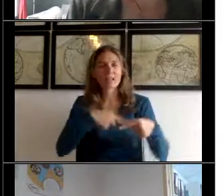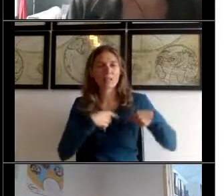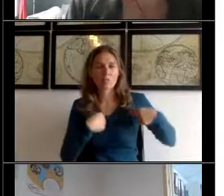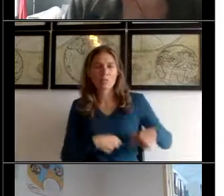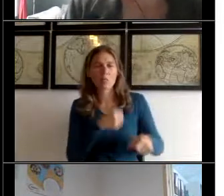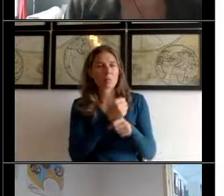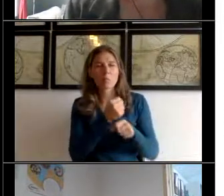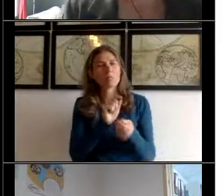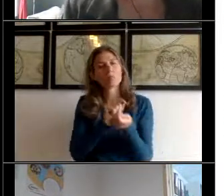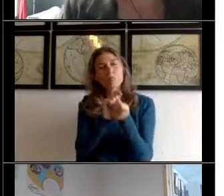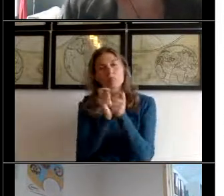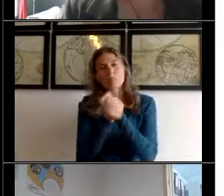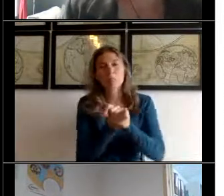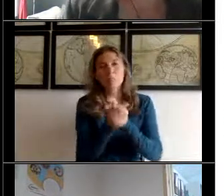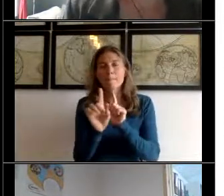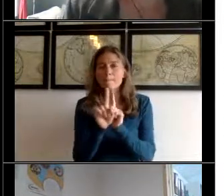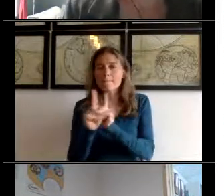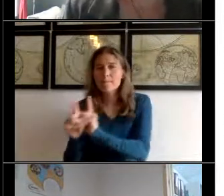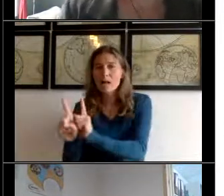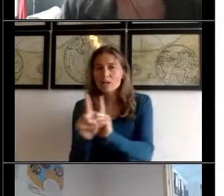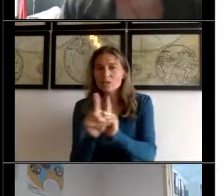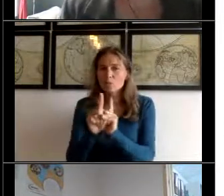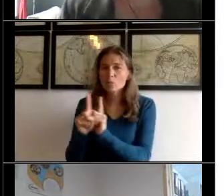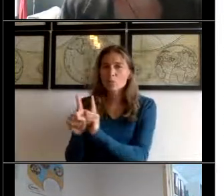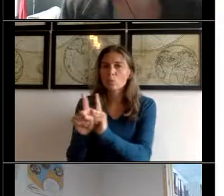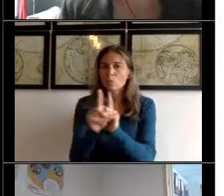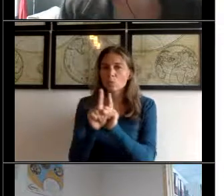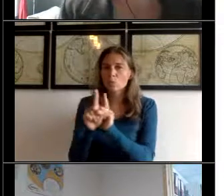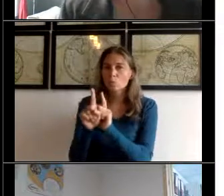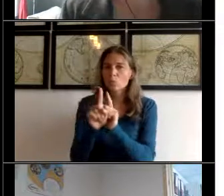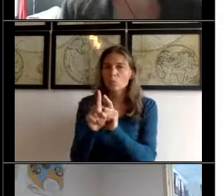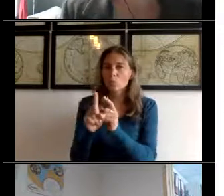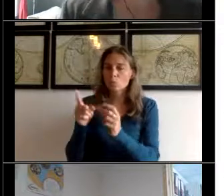Where we're trying to build a capacity, maybe online